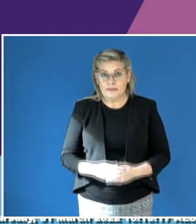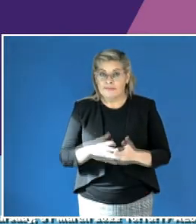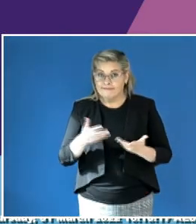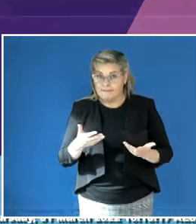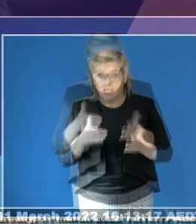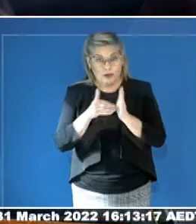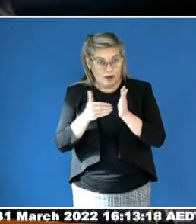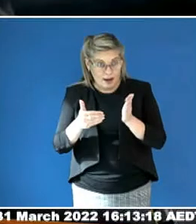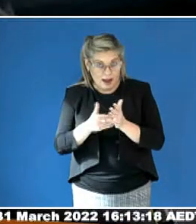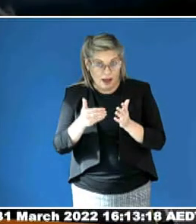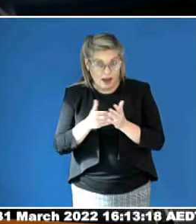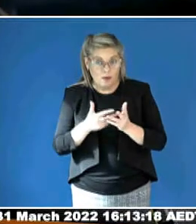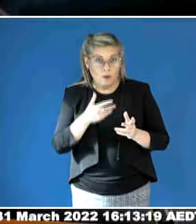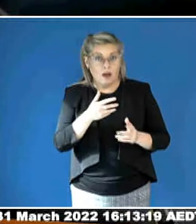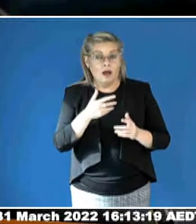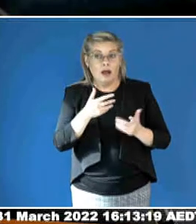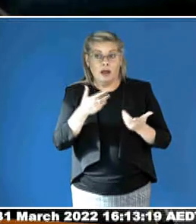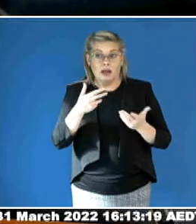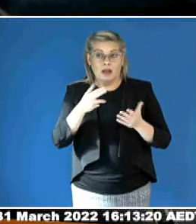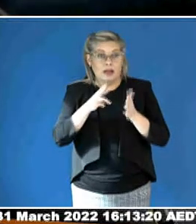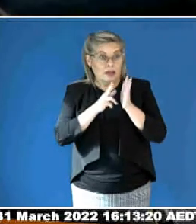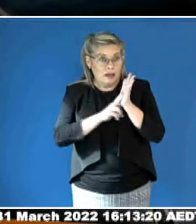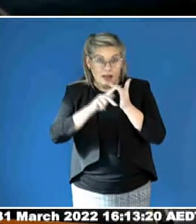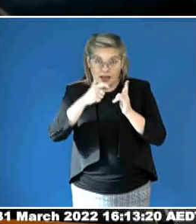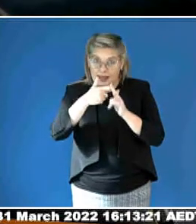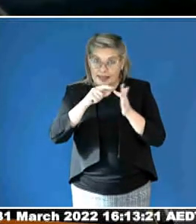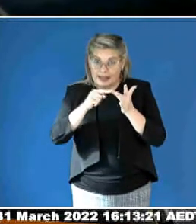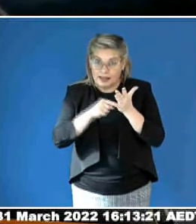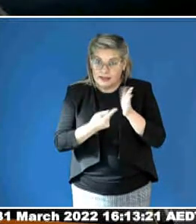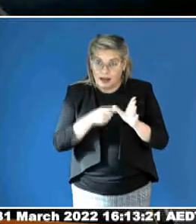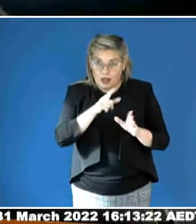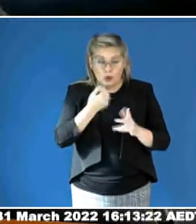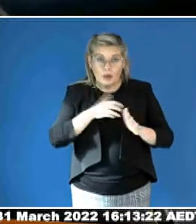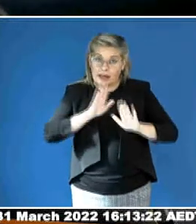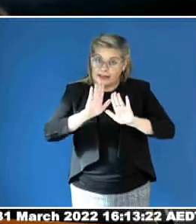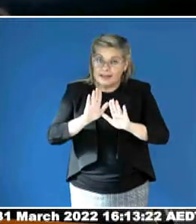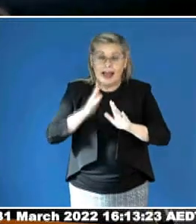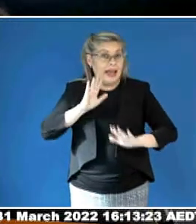Nikita may stay on and listen in the background, So, Commissioners, you will have